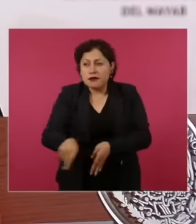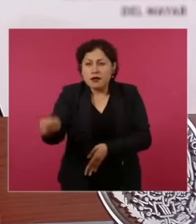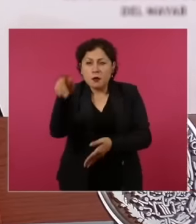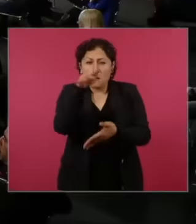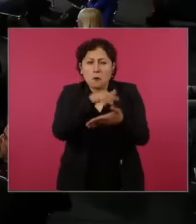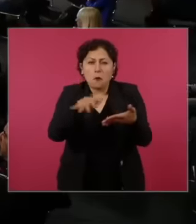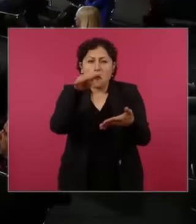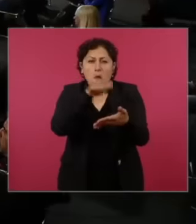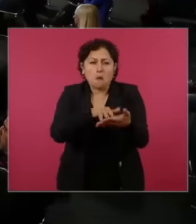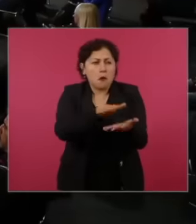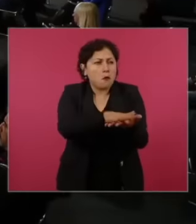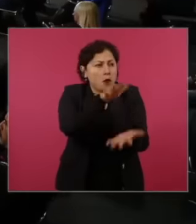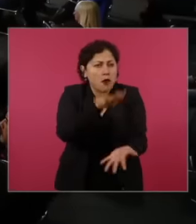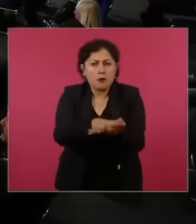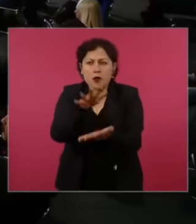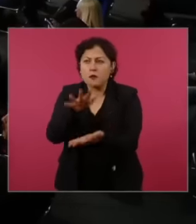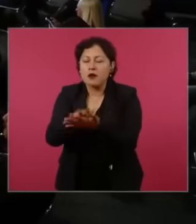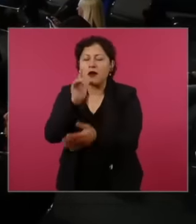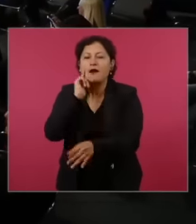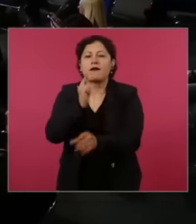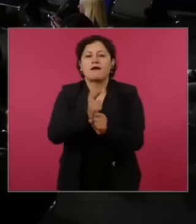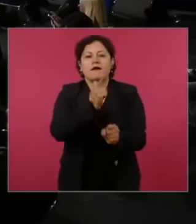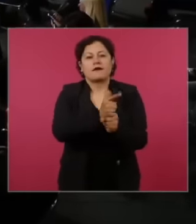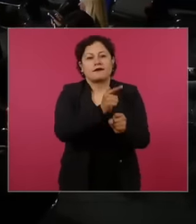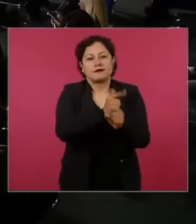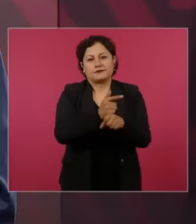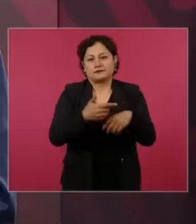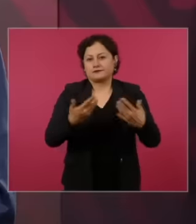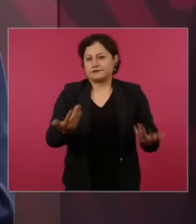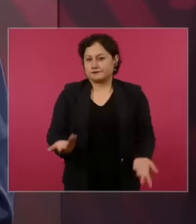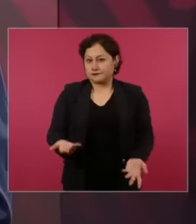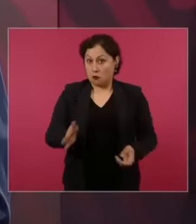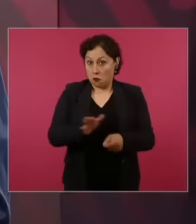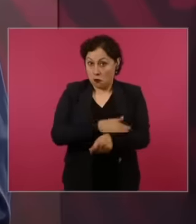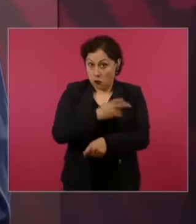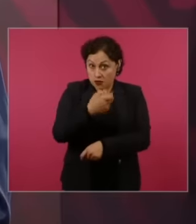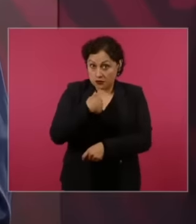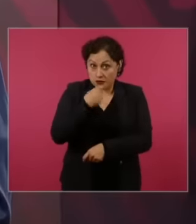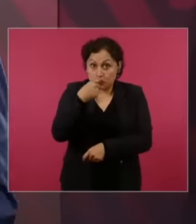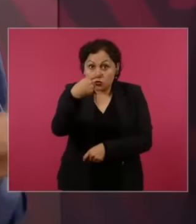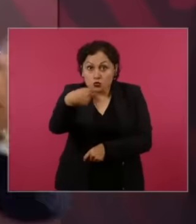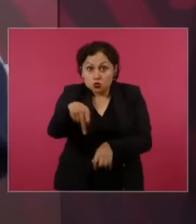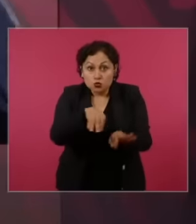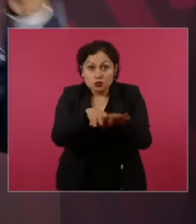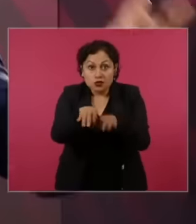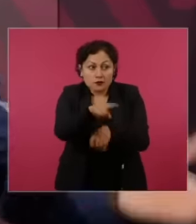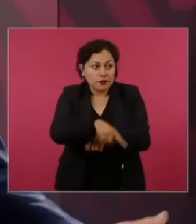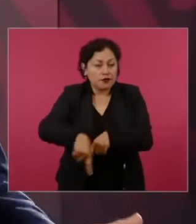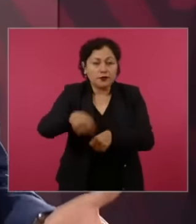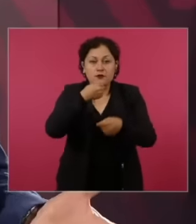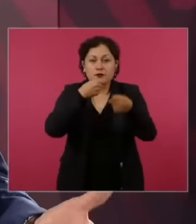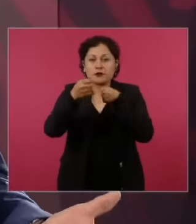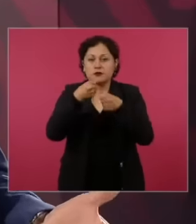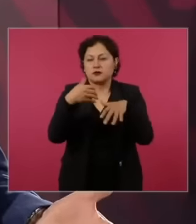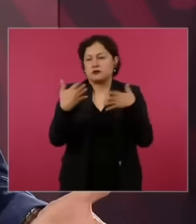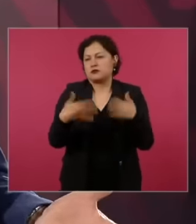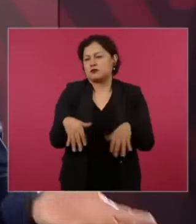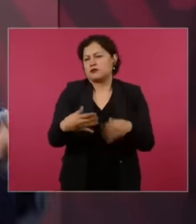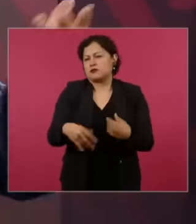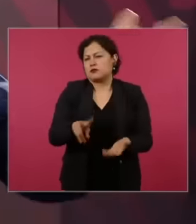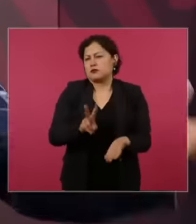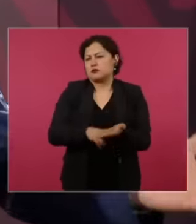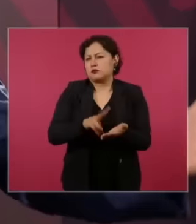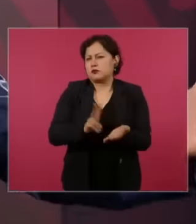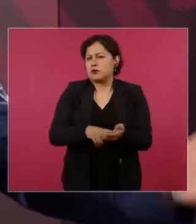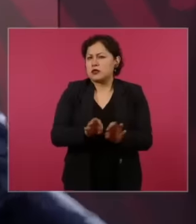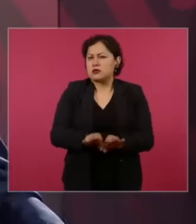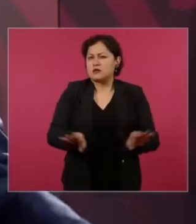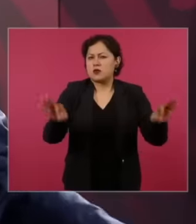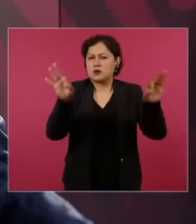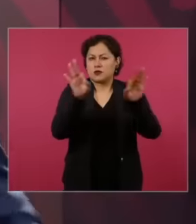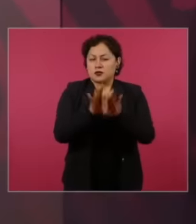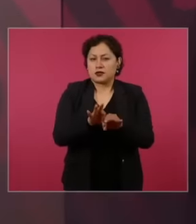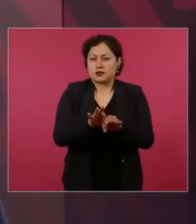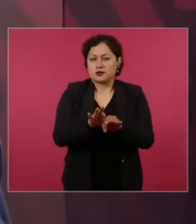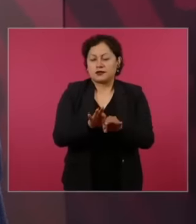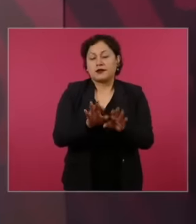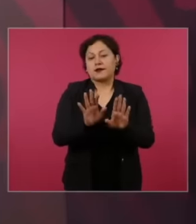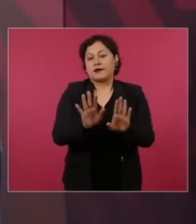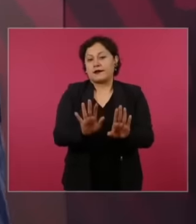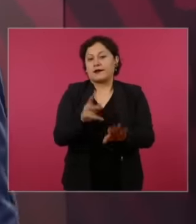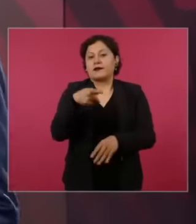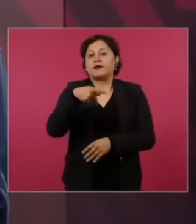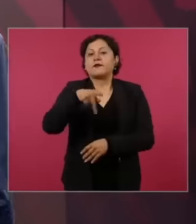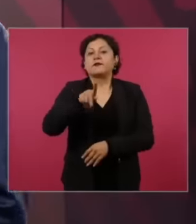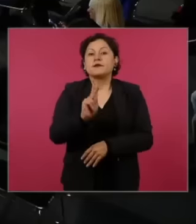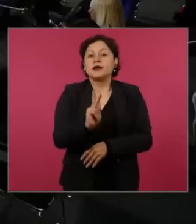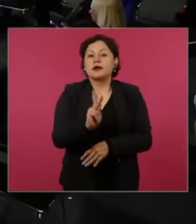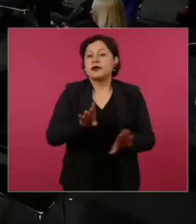So journalism is very important of course it depends on what journalism Because